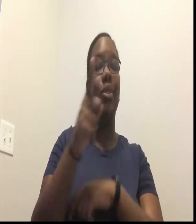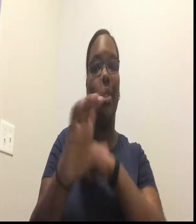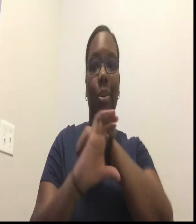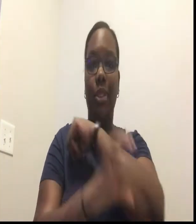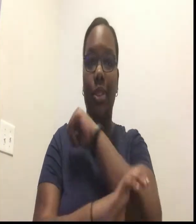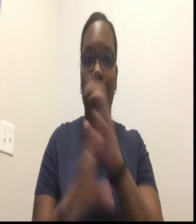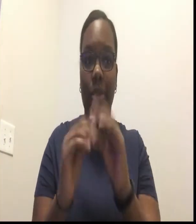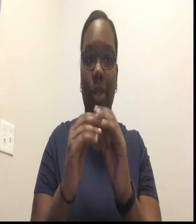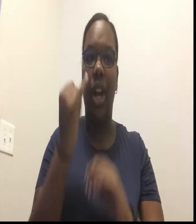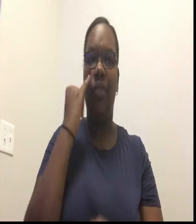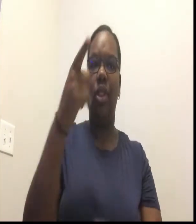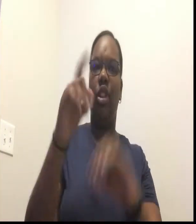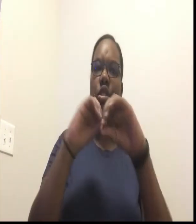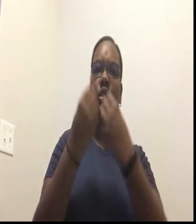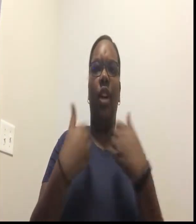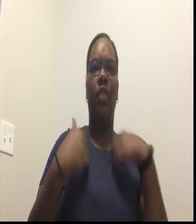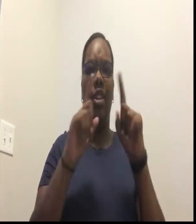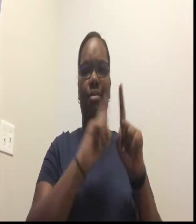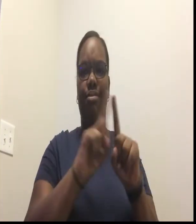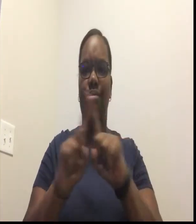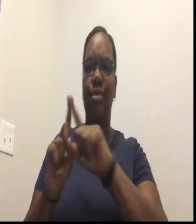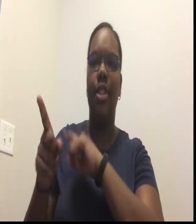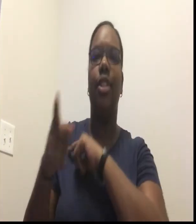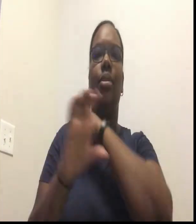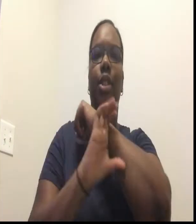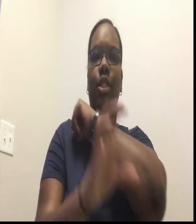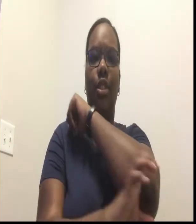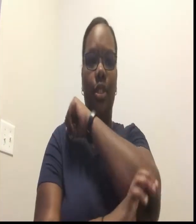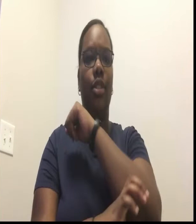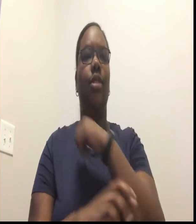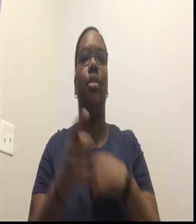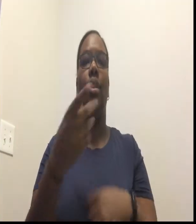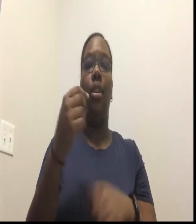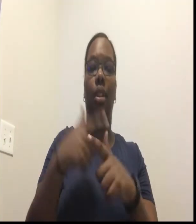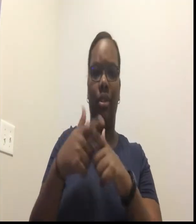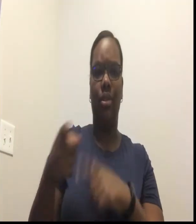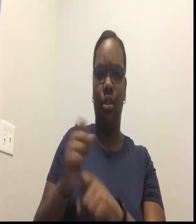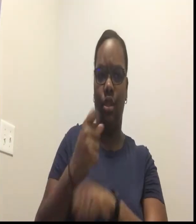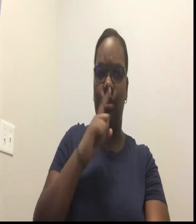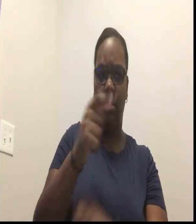wants to have a chance to speak actually has a chance to speak.